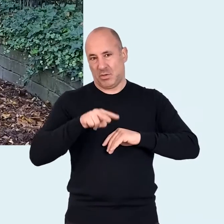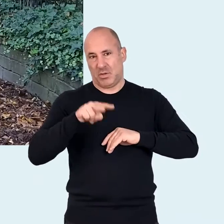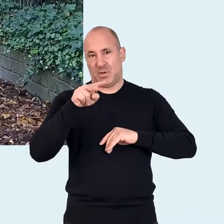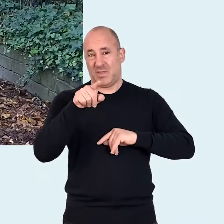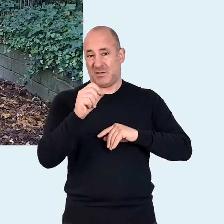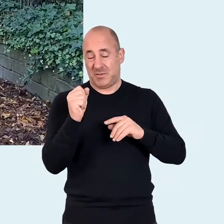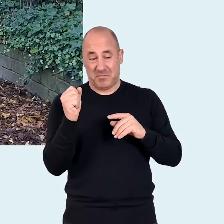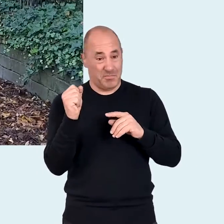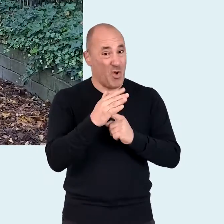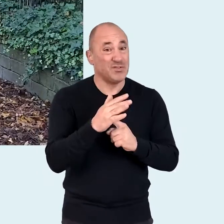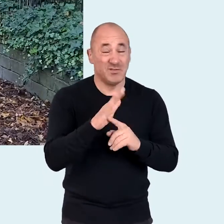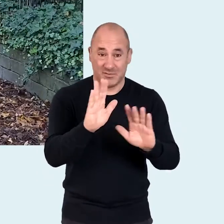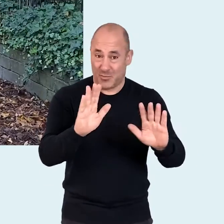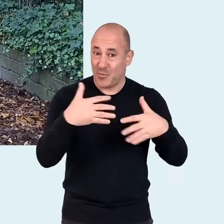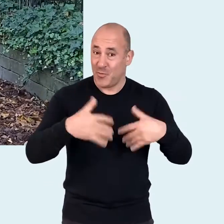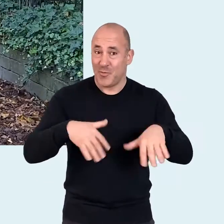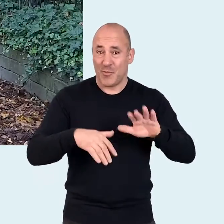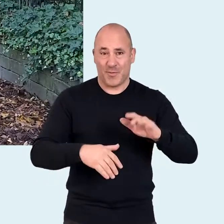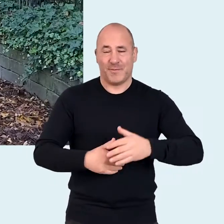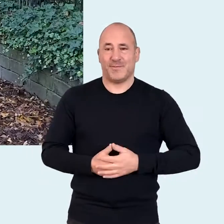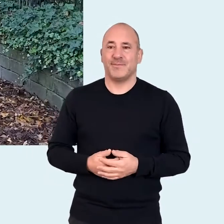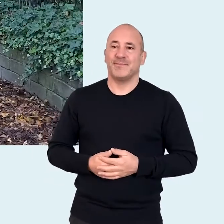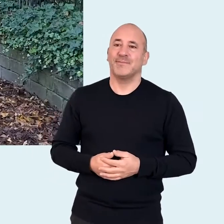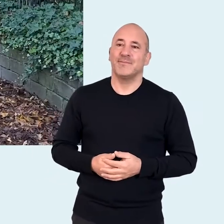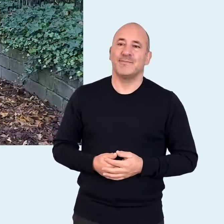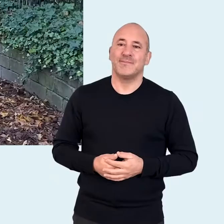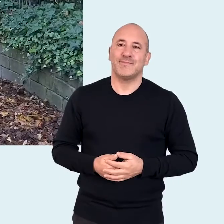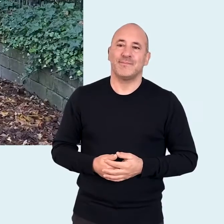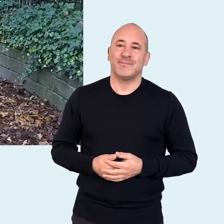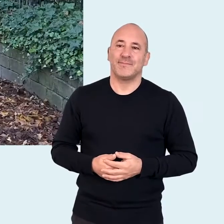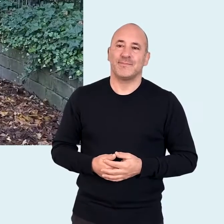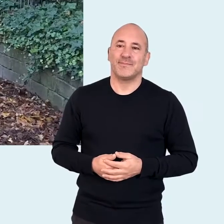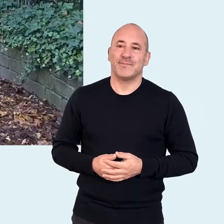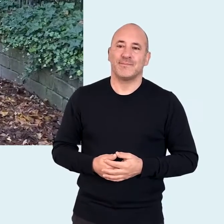count" is really, really critical.